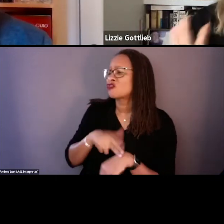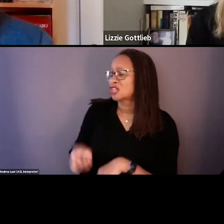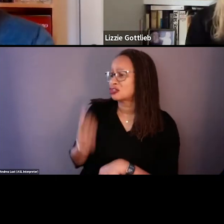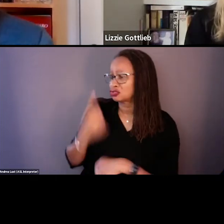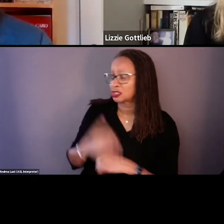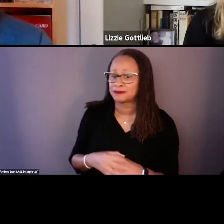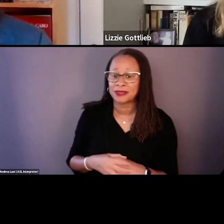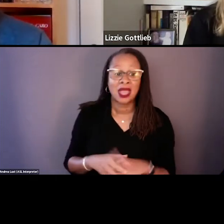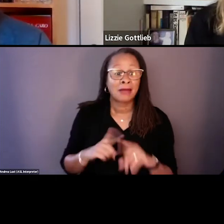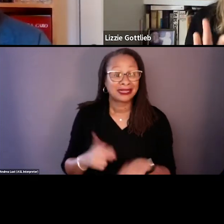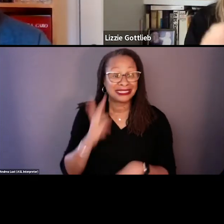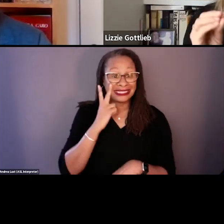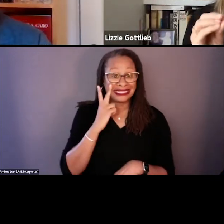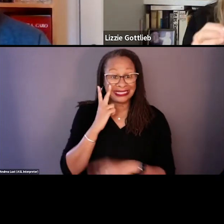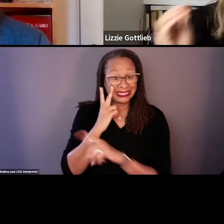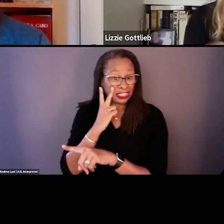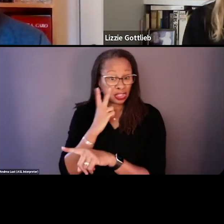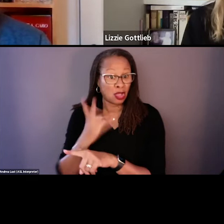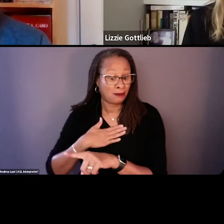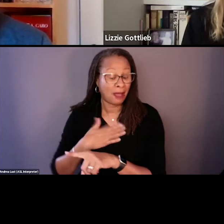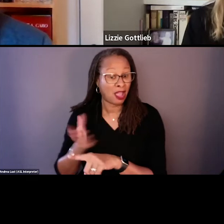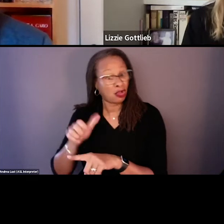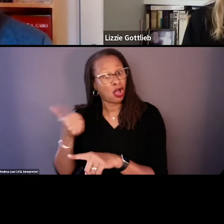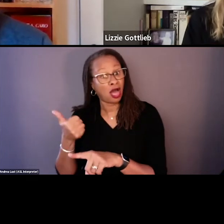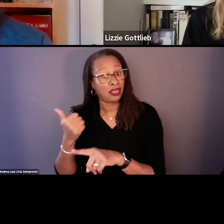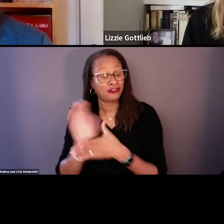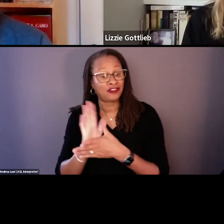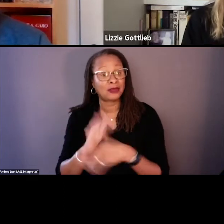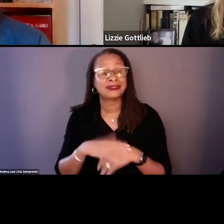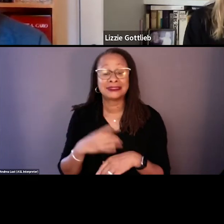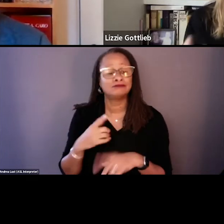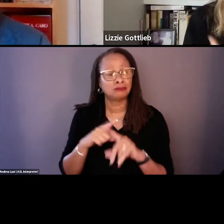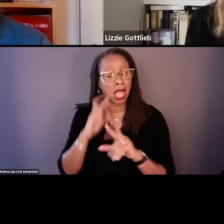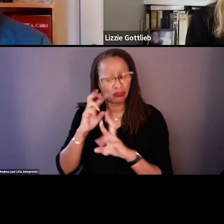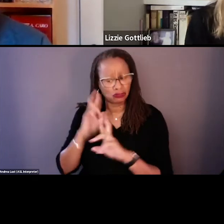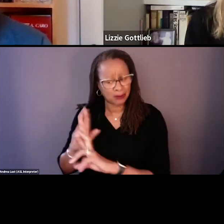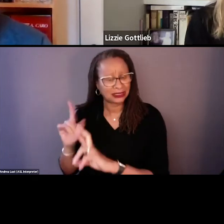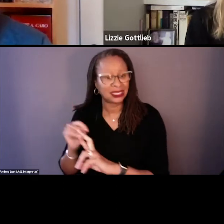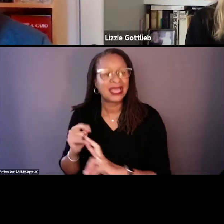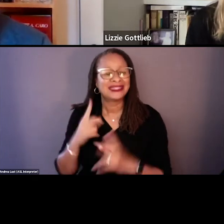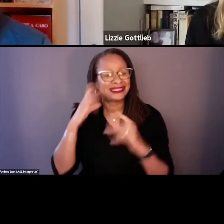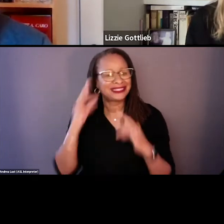And I said, "Of course, I understand." And he said that he had actually seen a film I had made that he respected. And he said, "Come and talk to me."